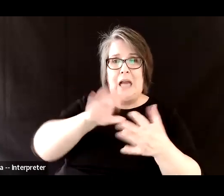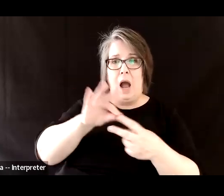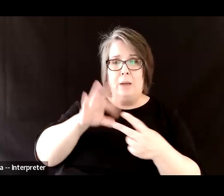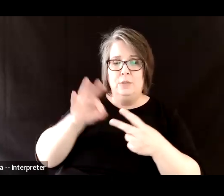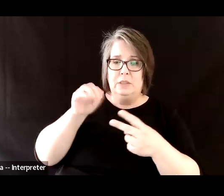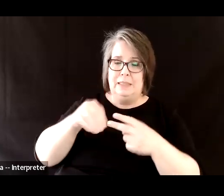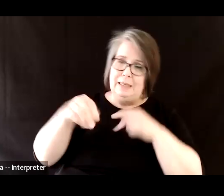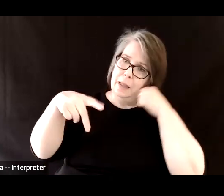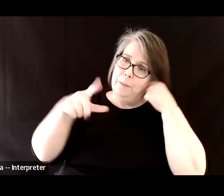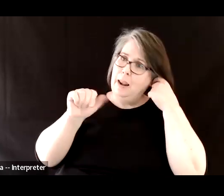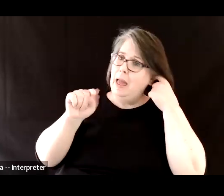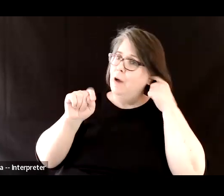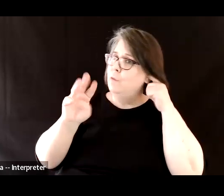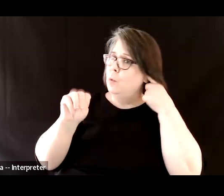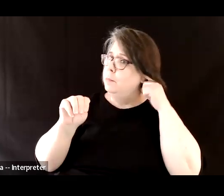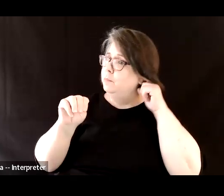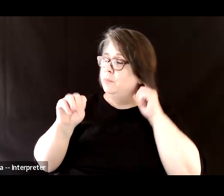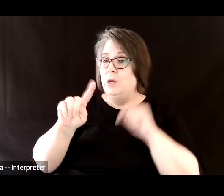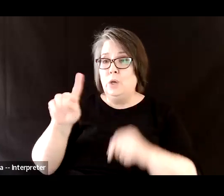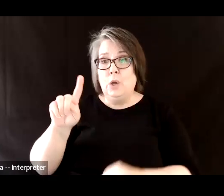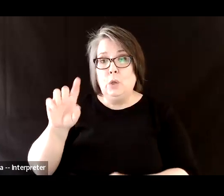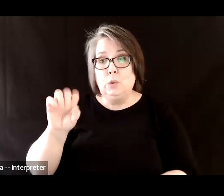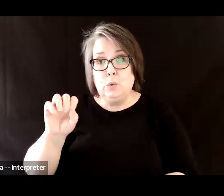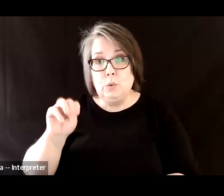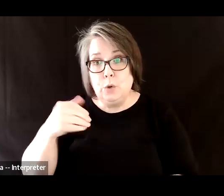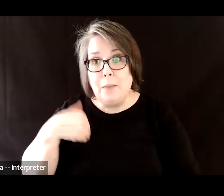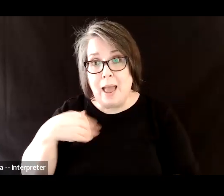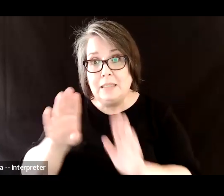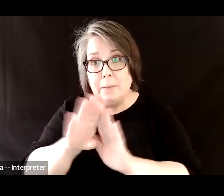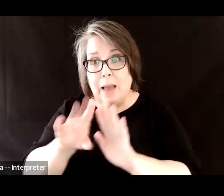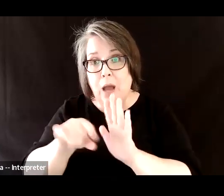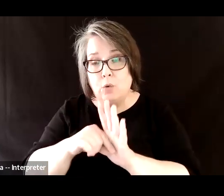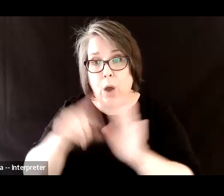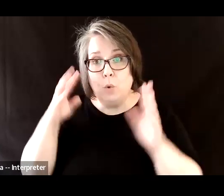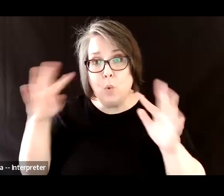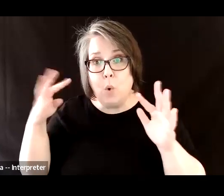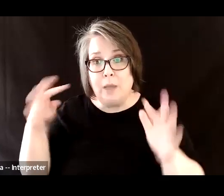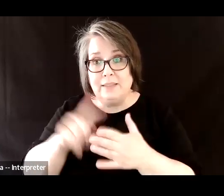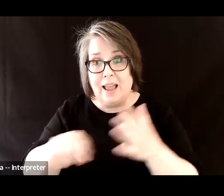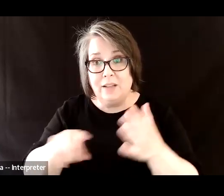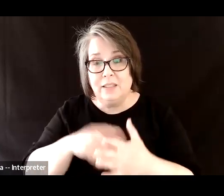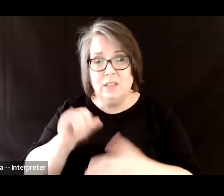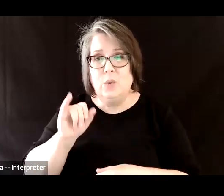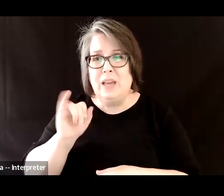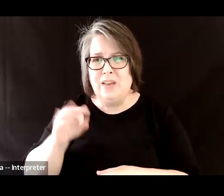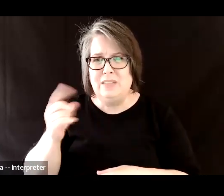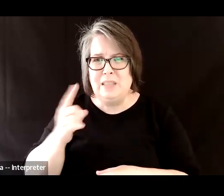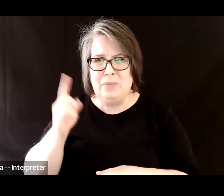The Zoom actually has a really good background noise canceling to where even if something sounds like it is right in your